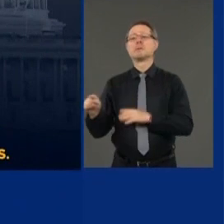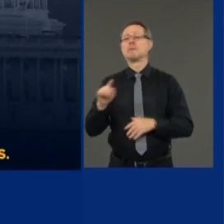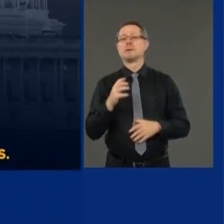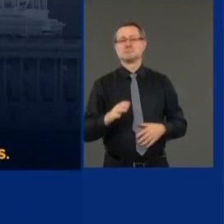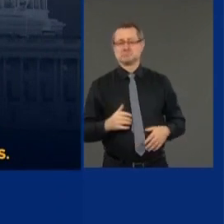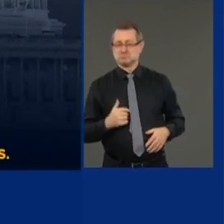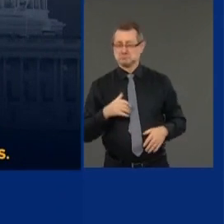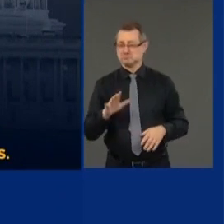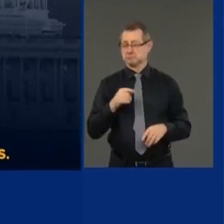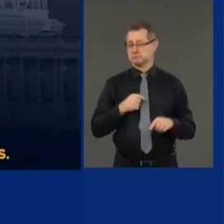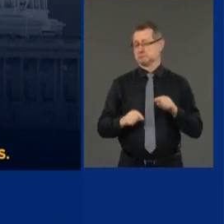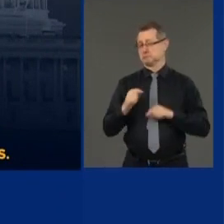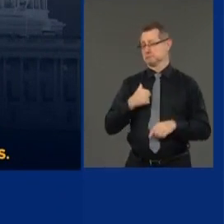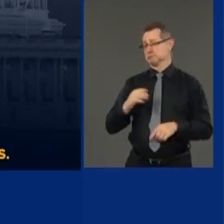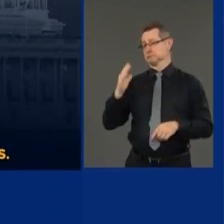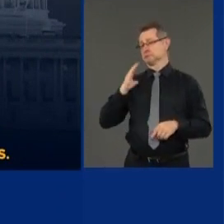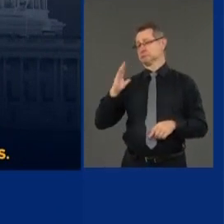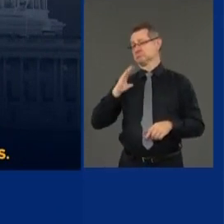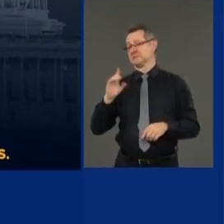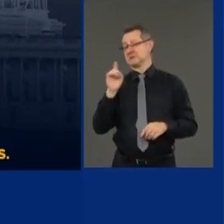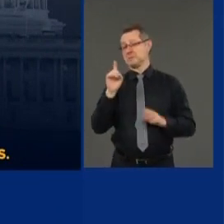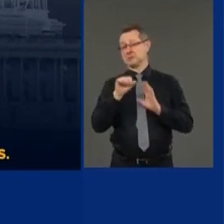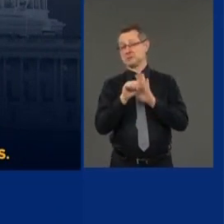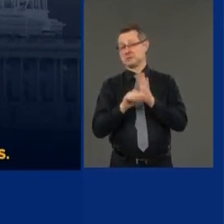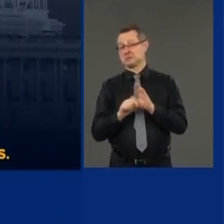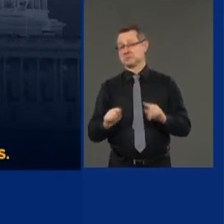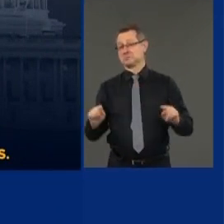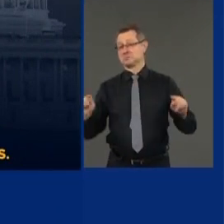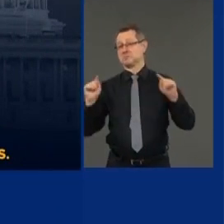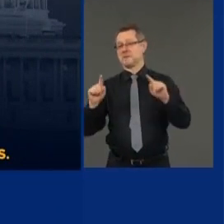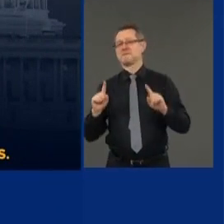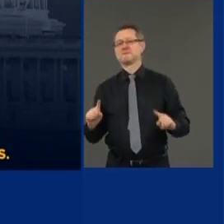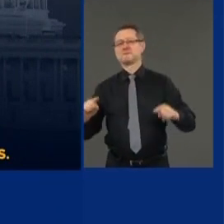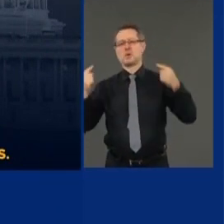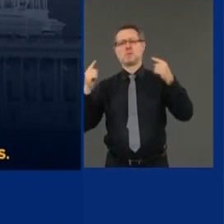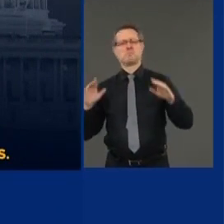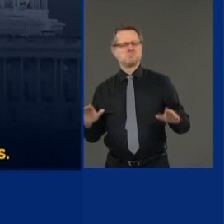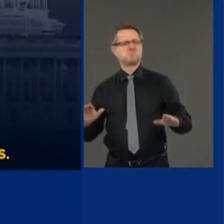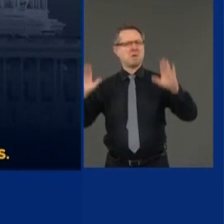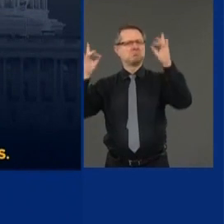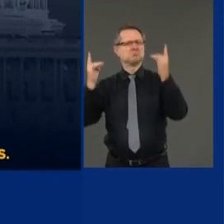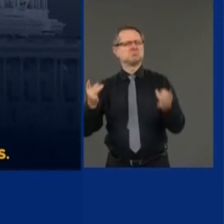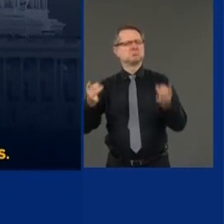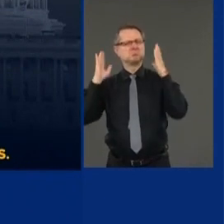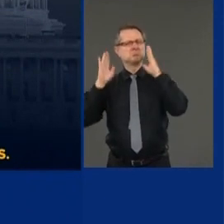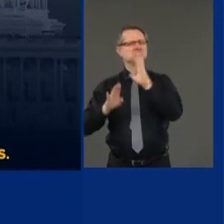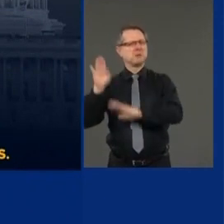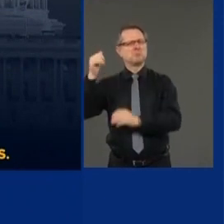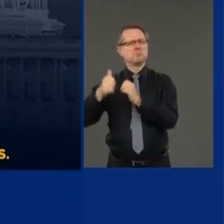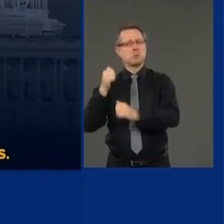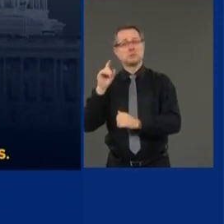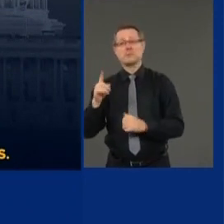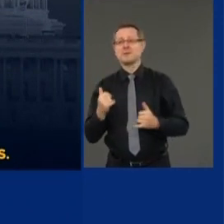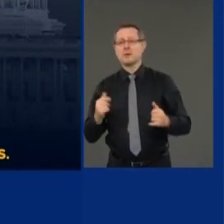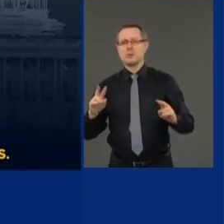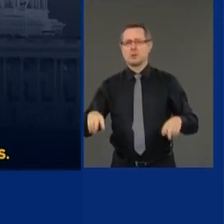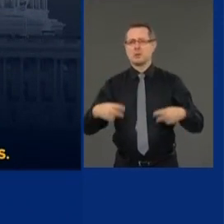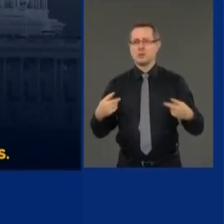DEMOCRATIC STATE. INITIALLY, DEMOCRATIC STATES ARE